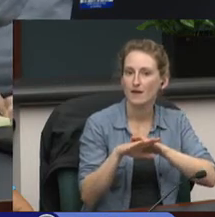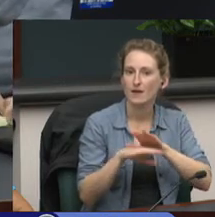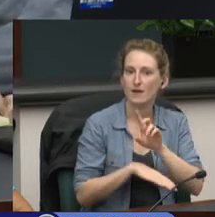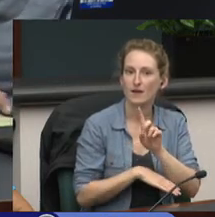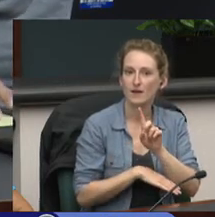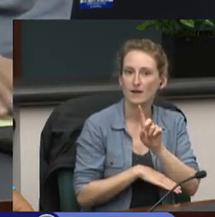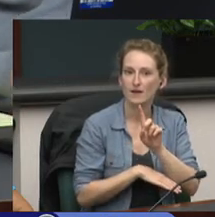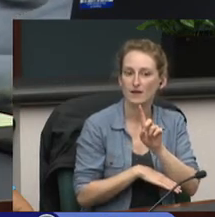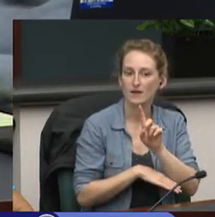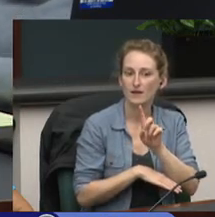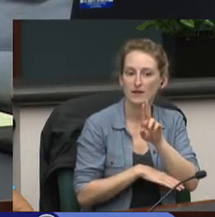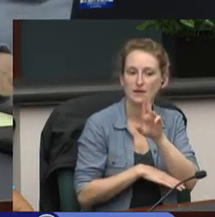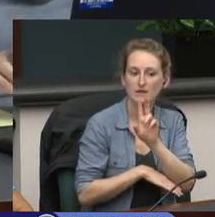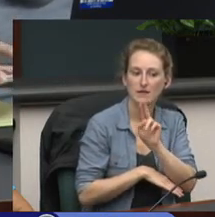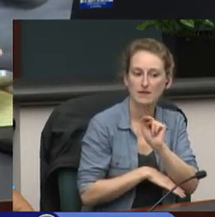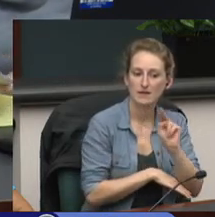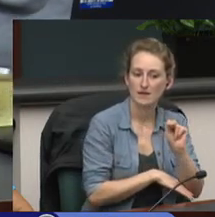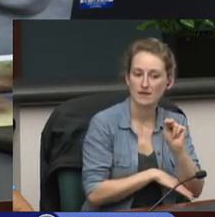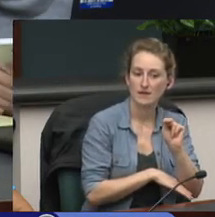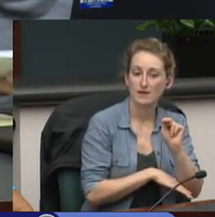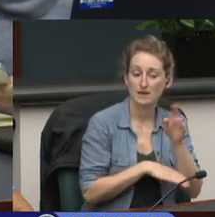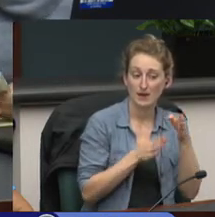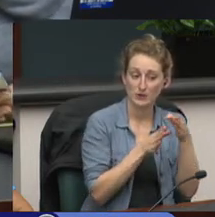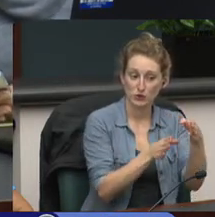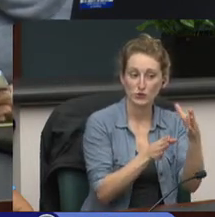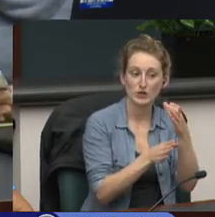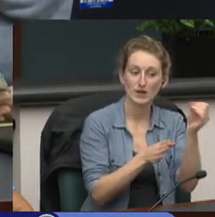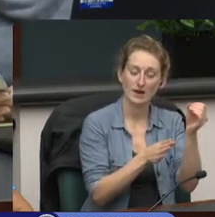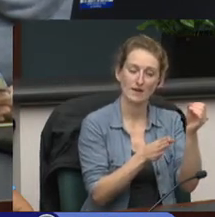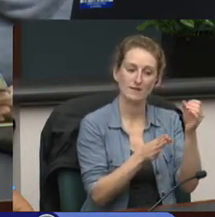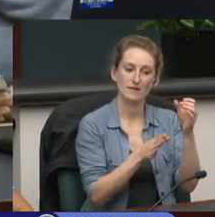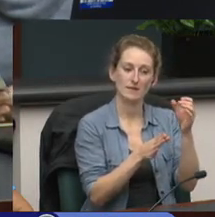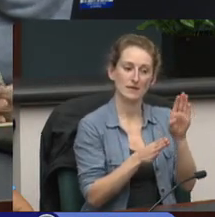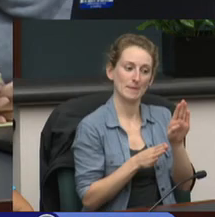the b-line trail that those single family lots are fairly small that why